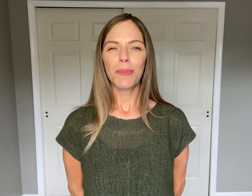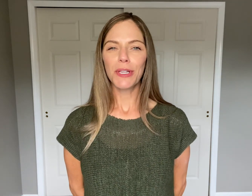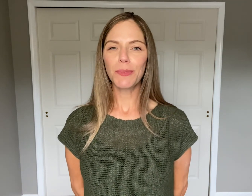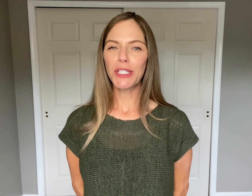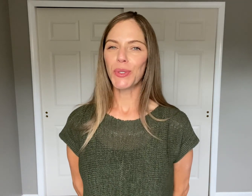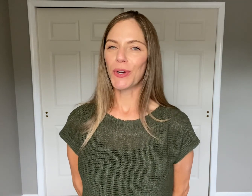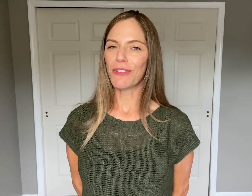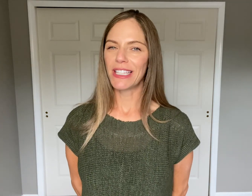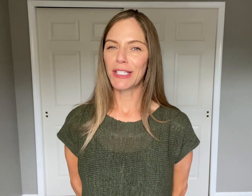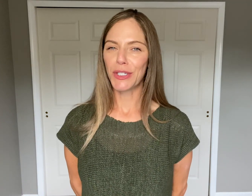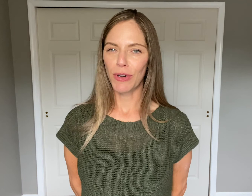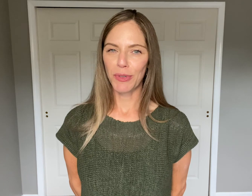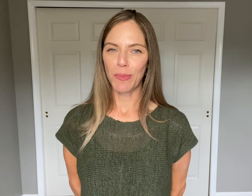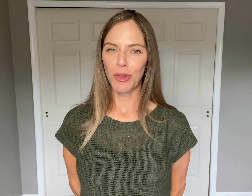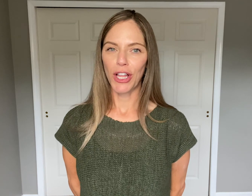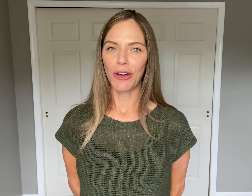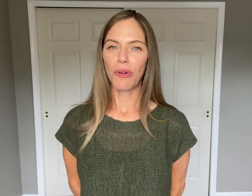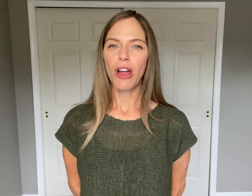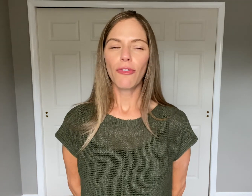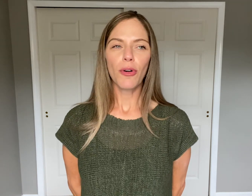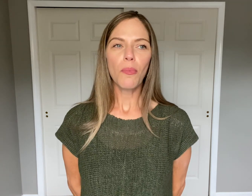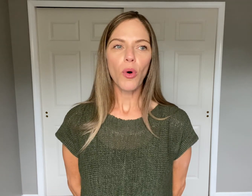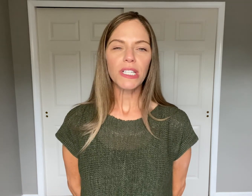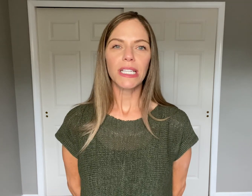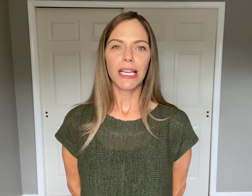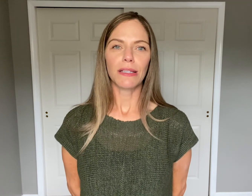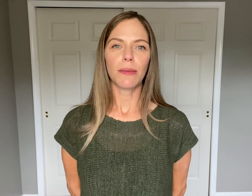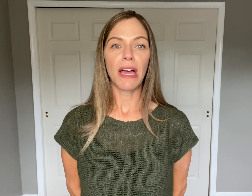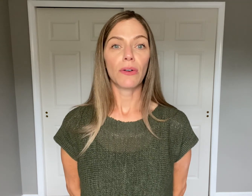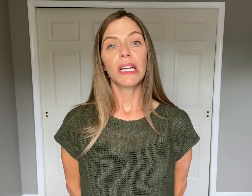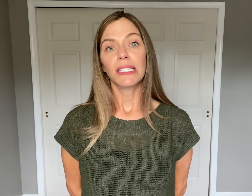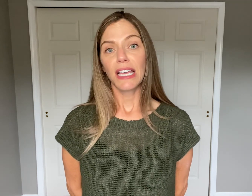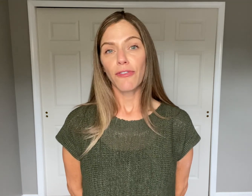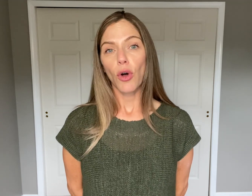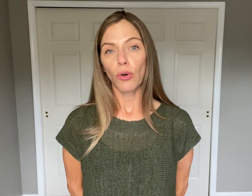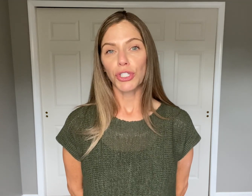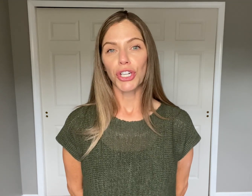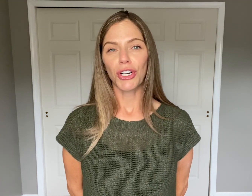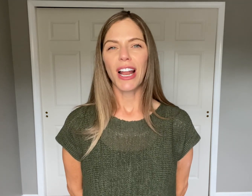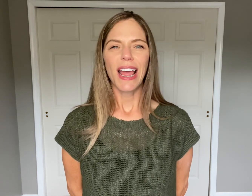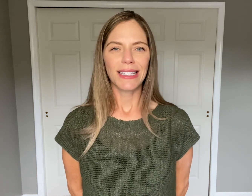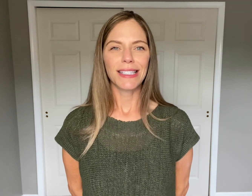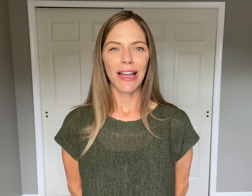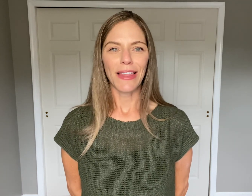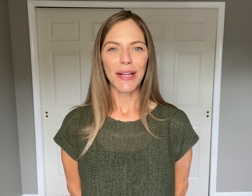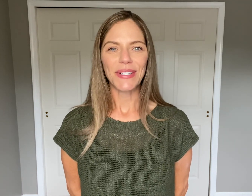Please be sure to read the description below for more details about Deaf culture and Sign Language